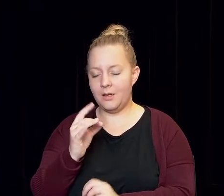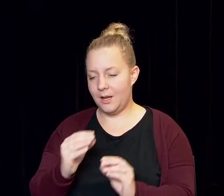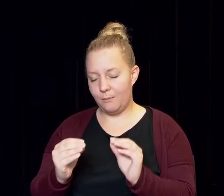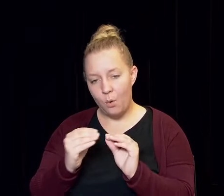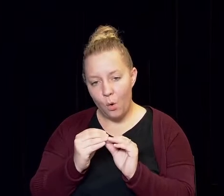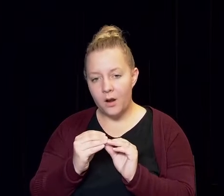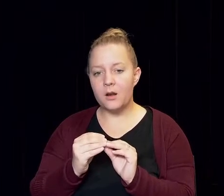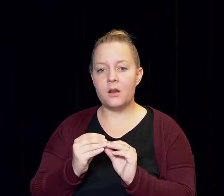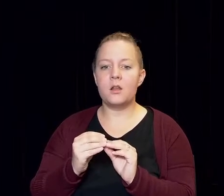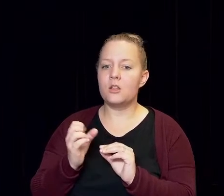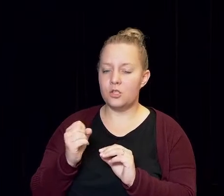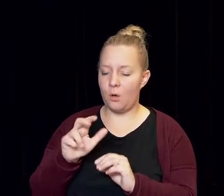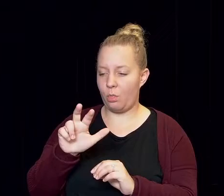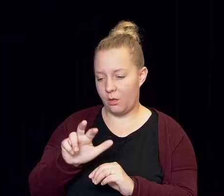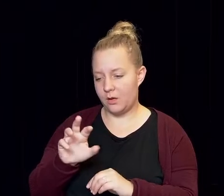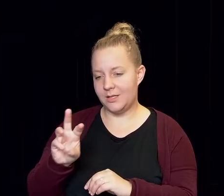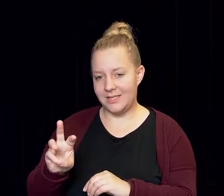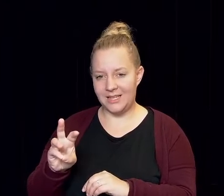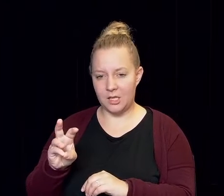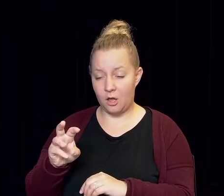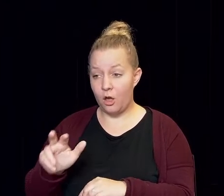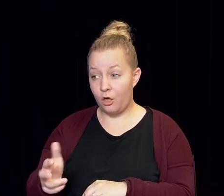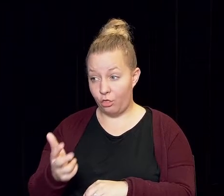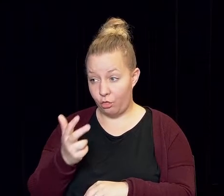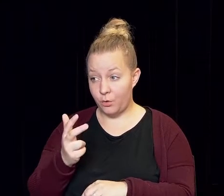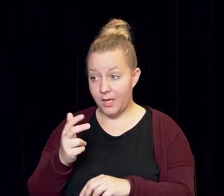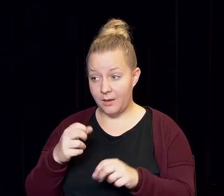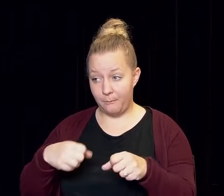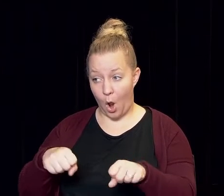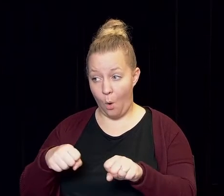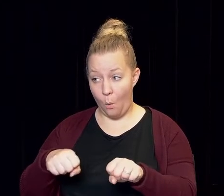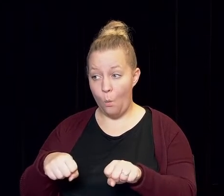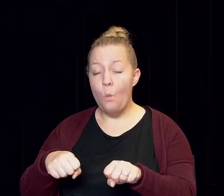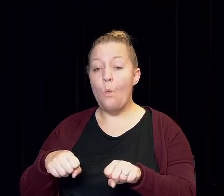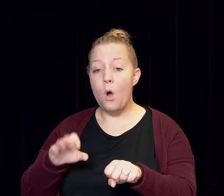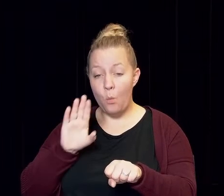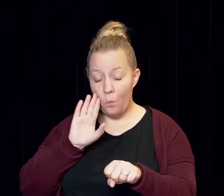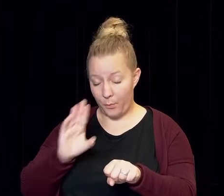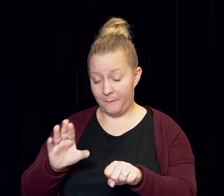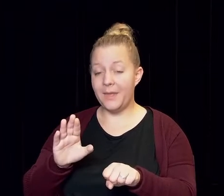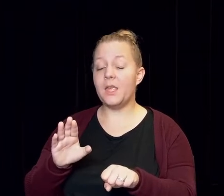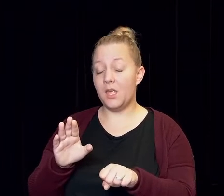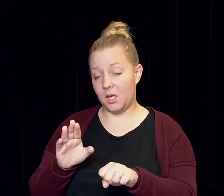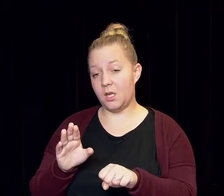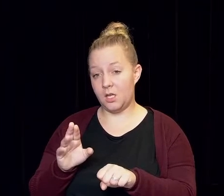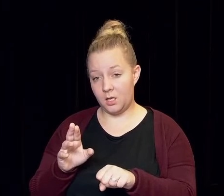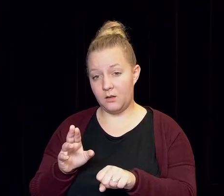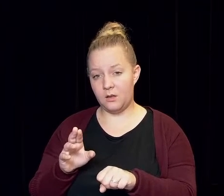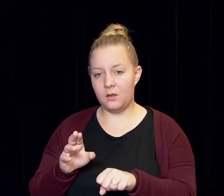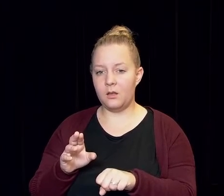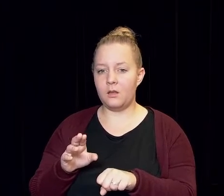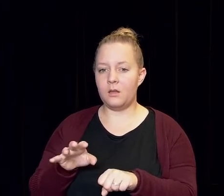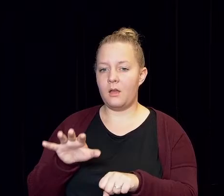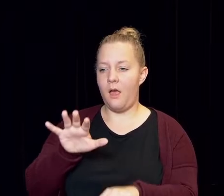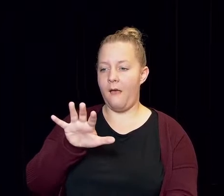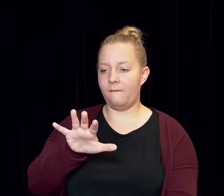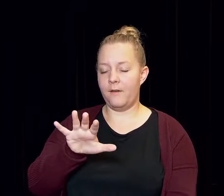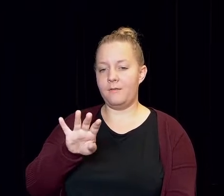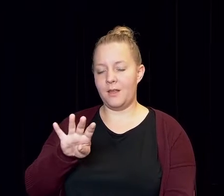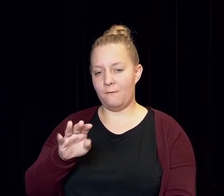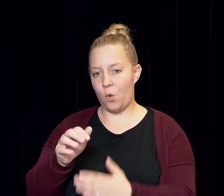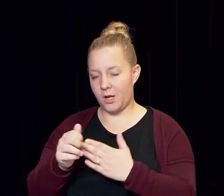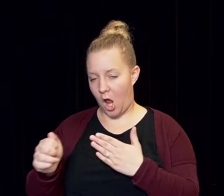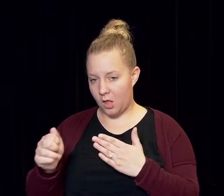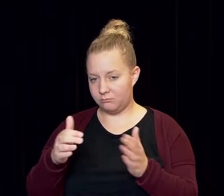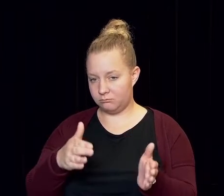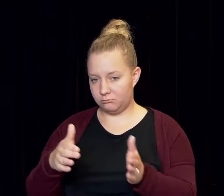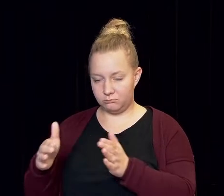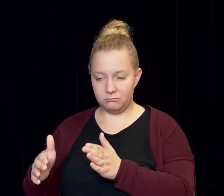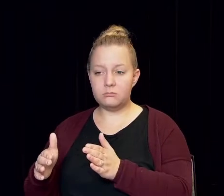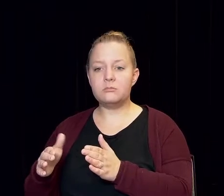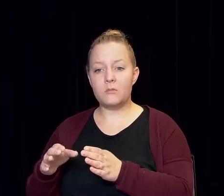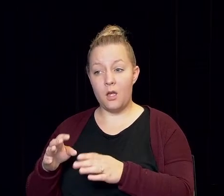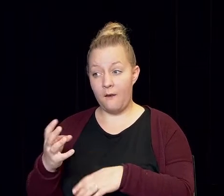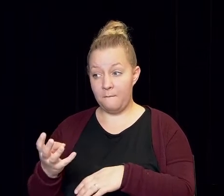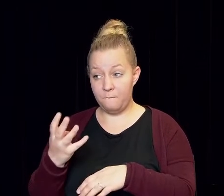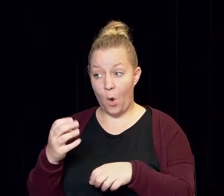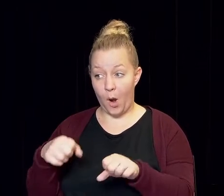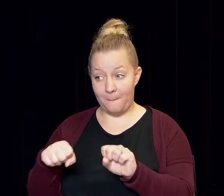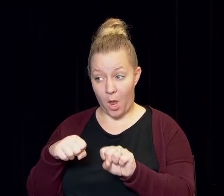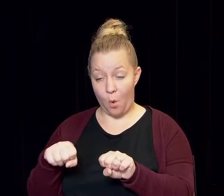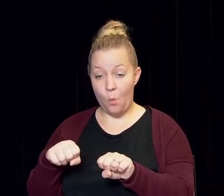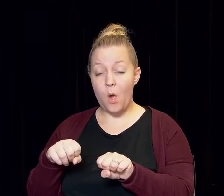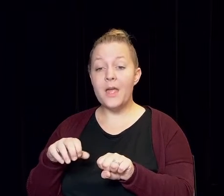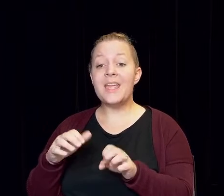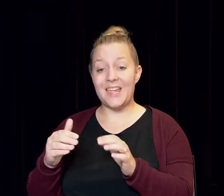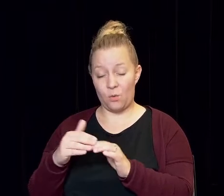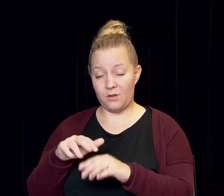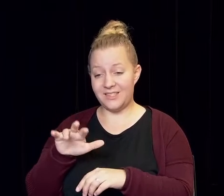so 36. If I mow 3 lawns, I know that it's going to be $54. And then, if I mow 4 lawns I get $72.